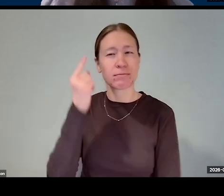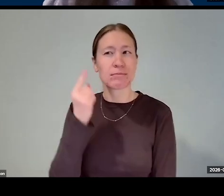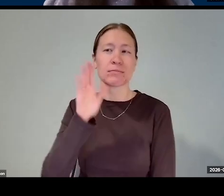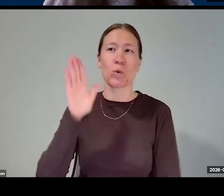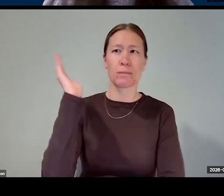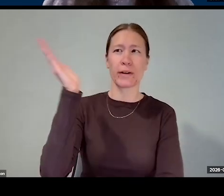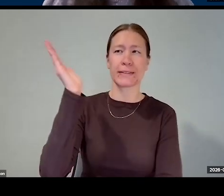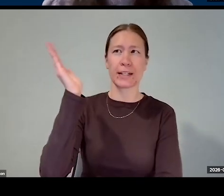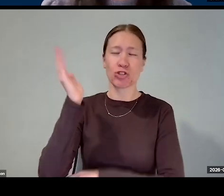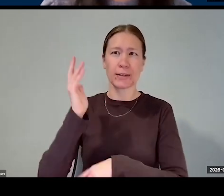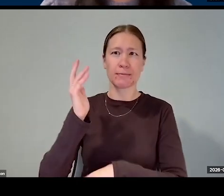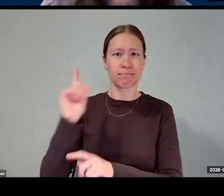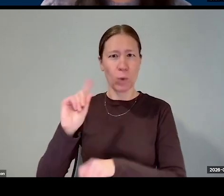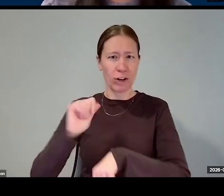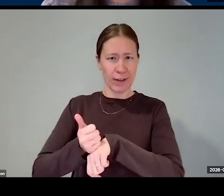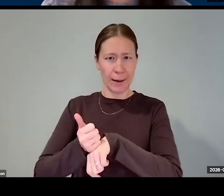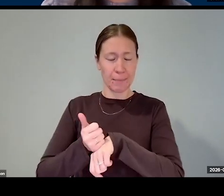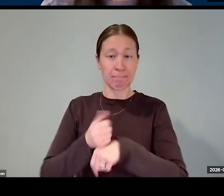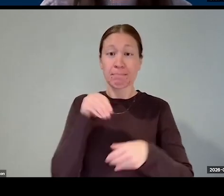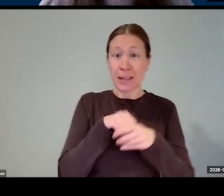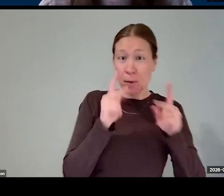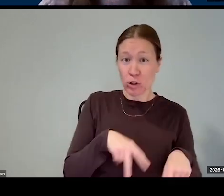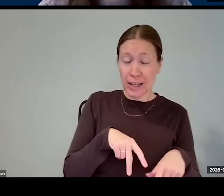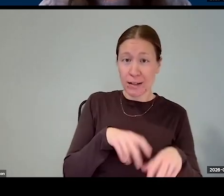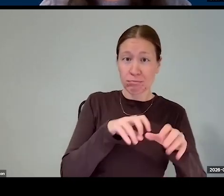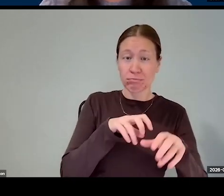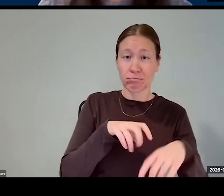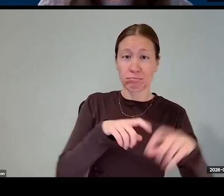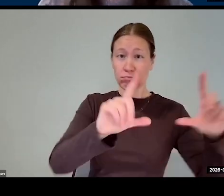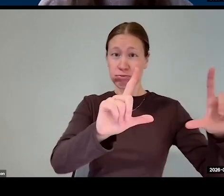So is this an in-person presentation or a virtual one?